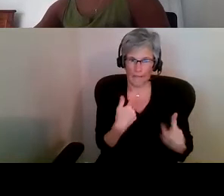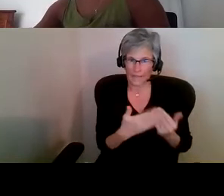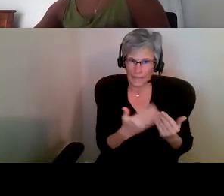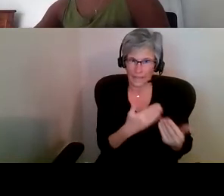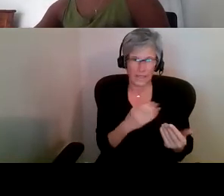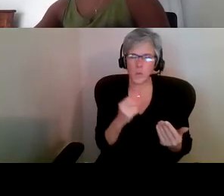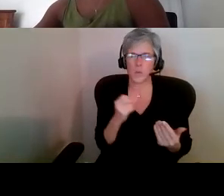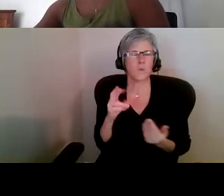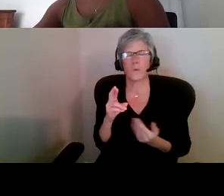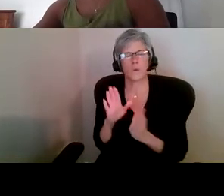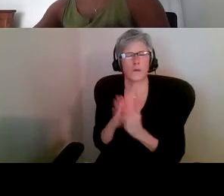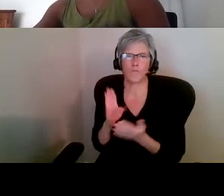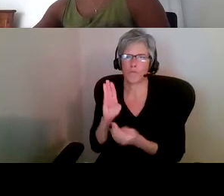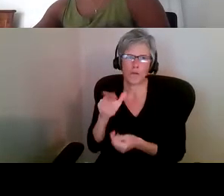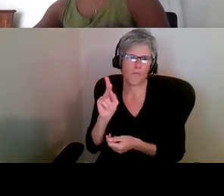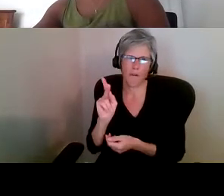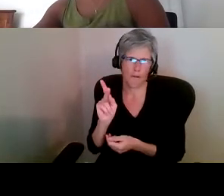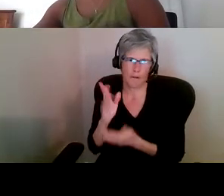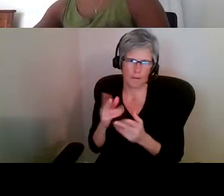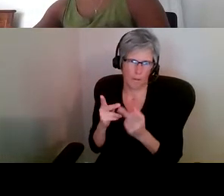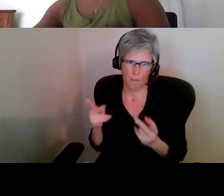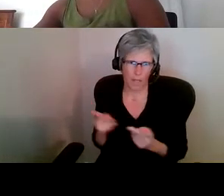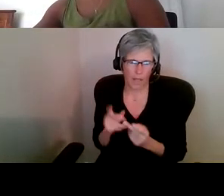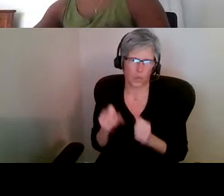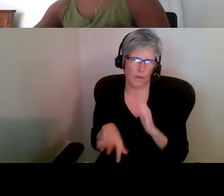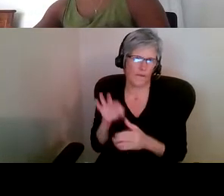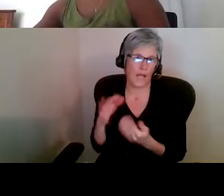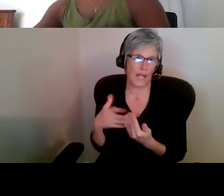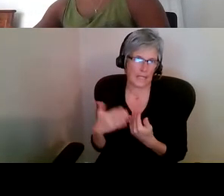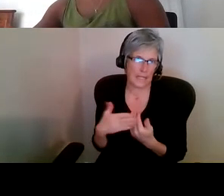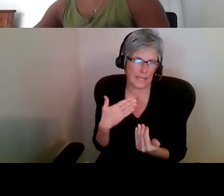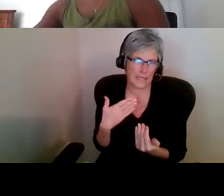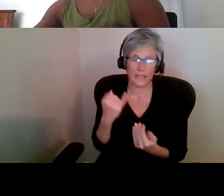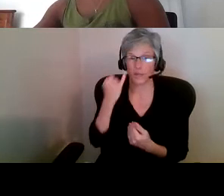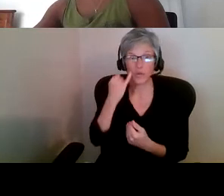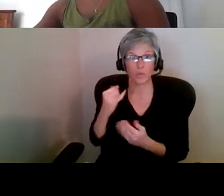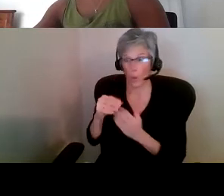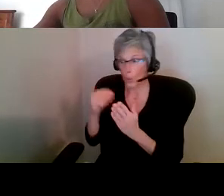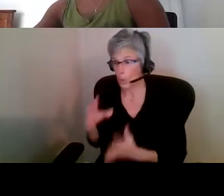so that if you need it if you have a student who's suddenly in crisis you know, where to go